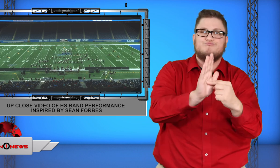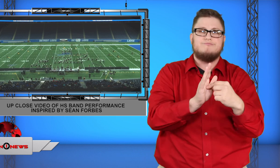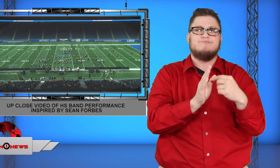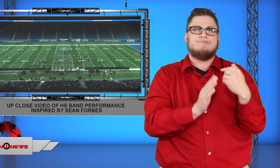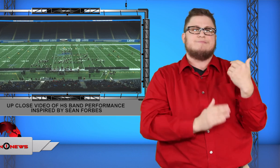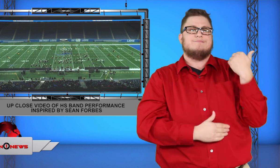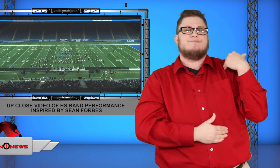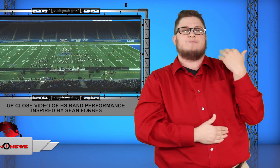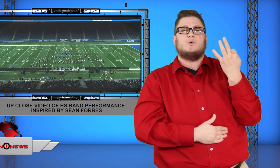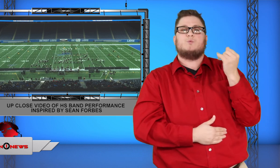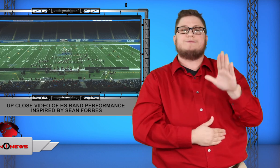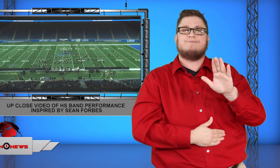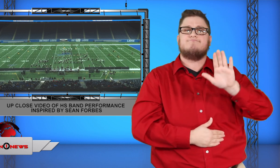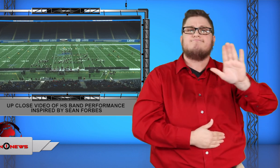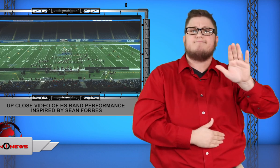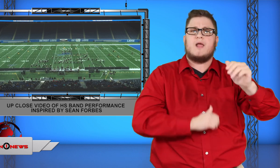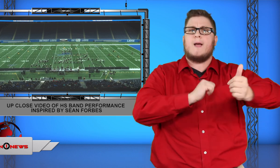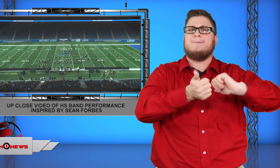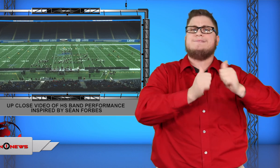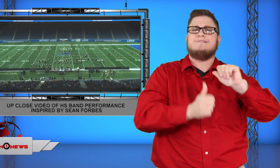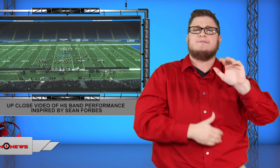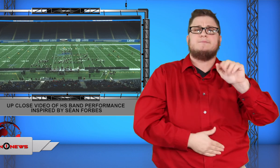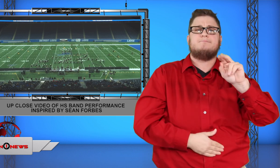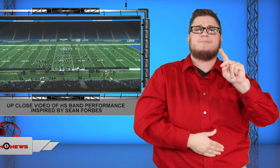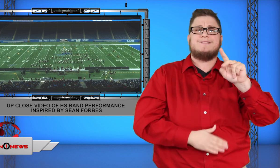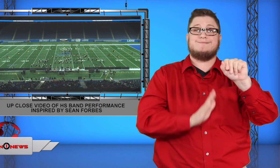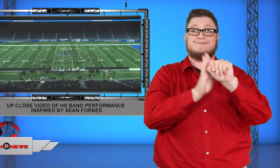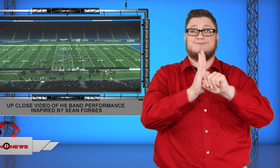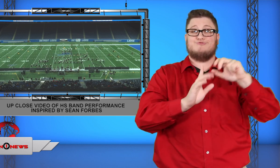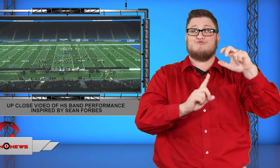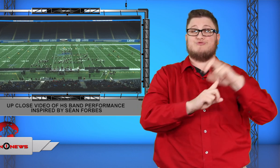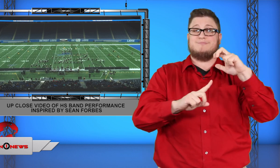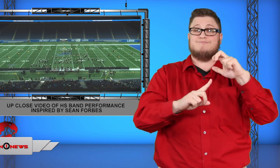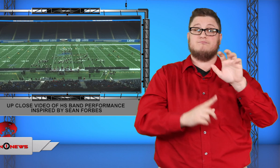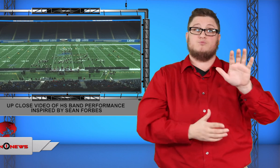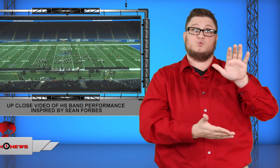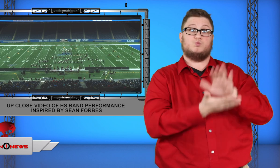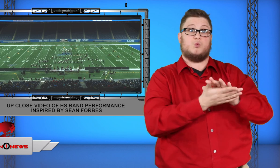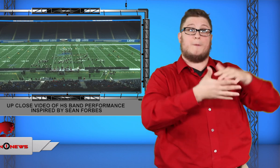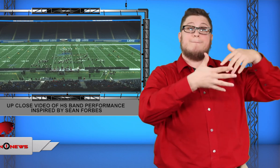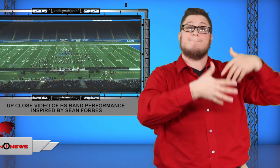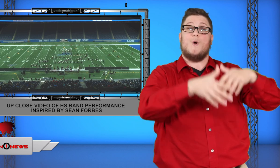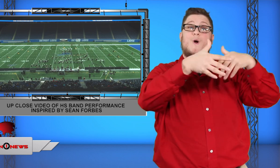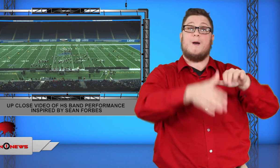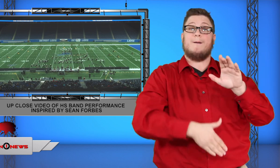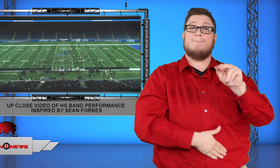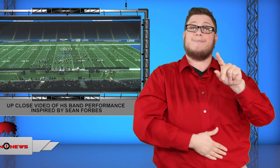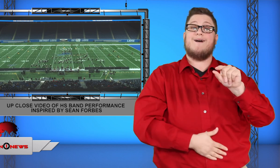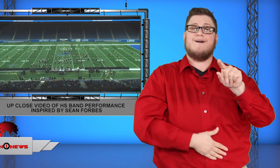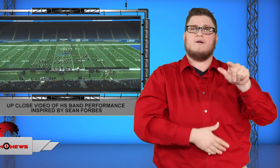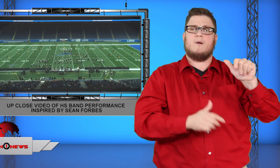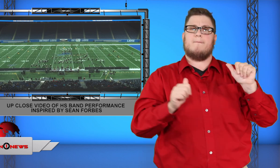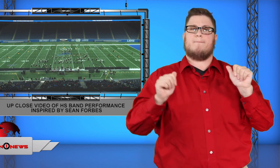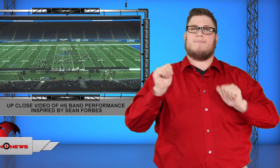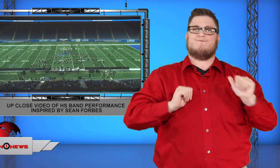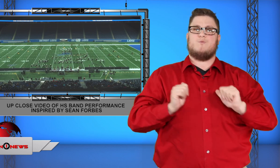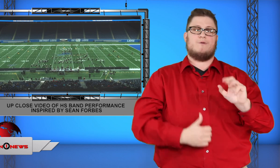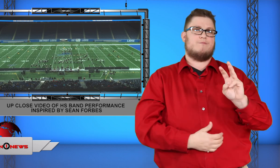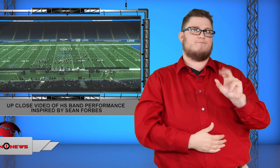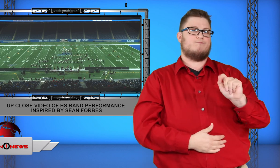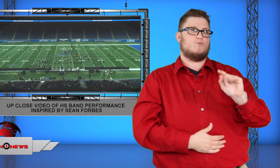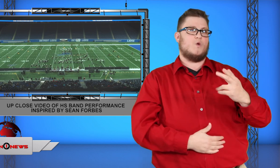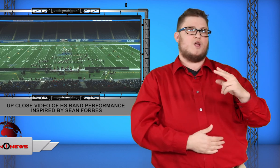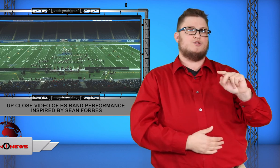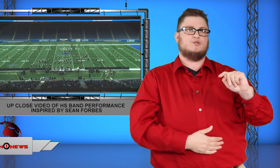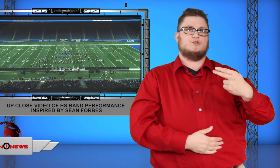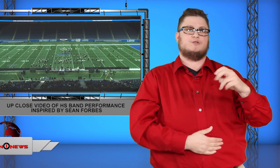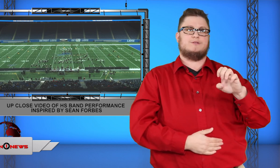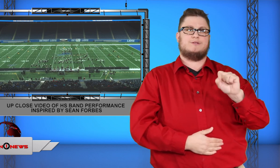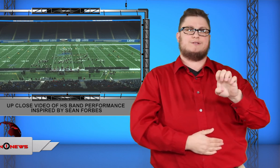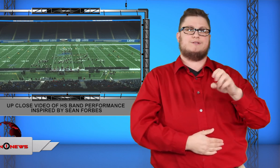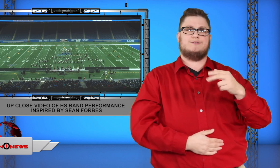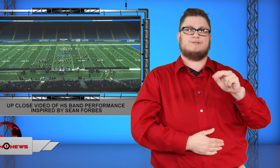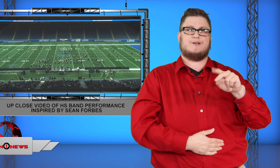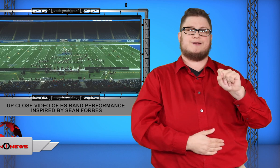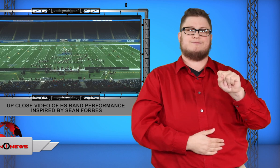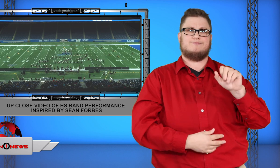showing the school's marching band performing "Watch These Hands" during last weekend's